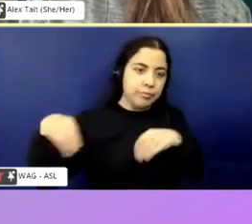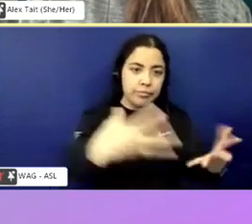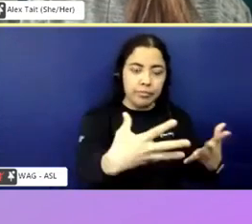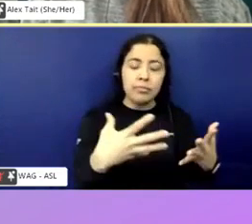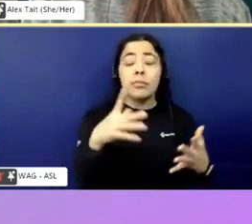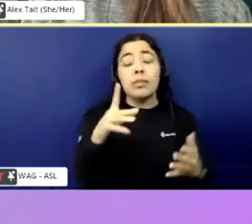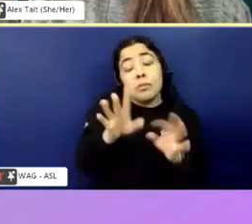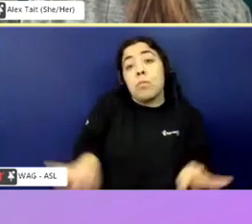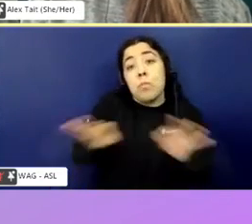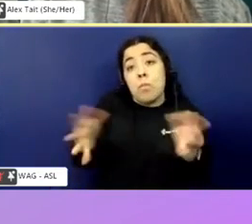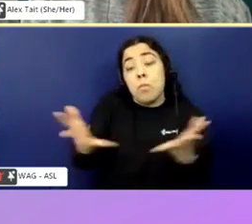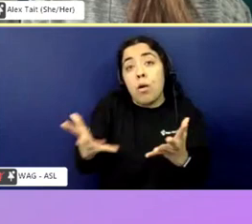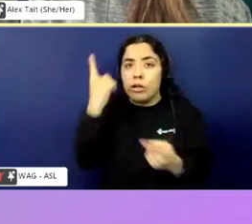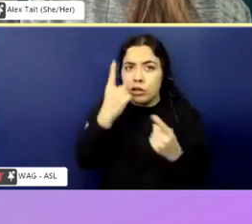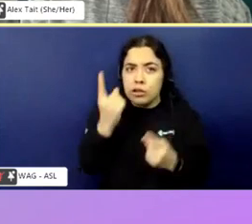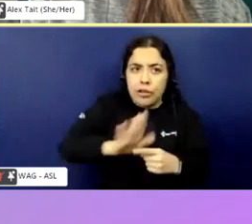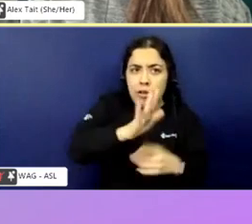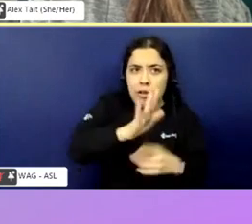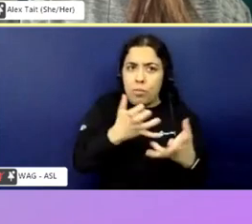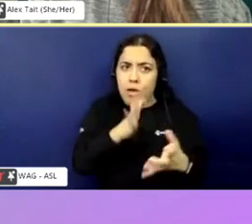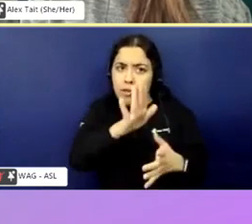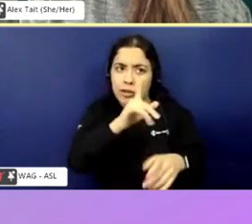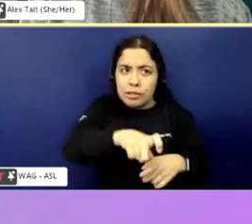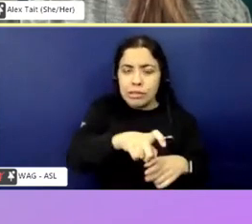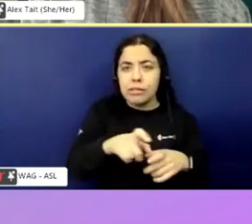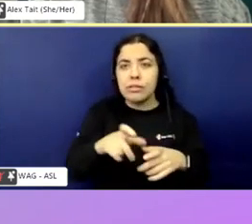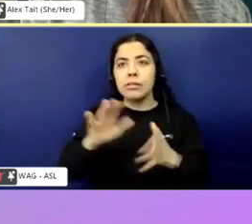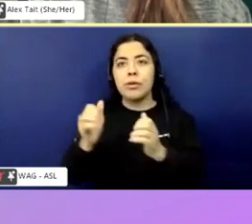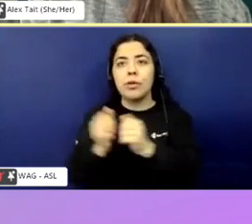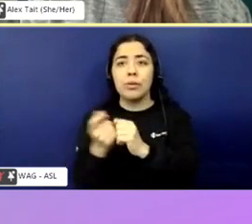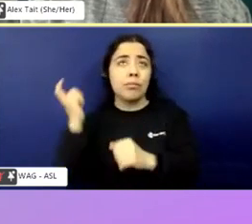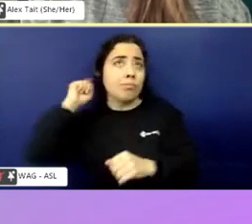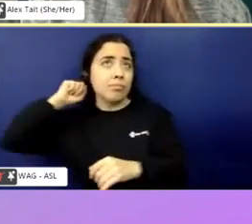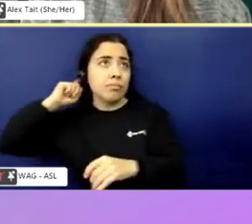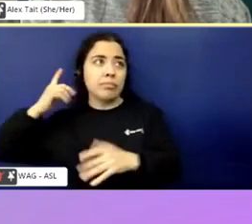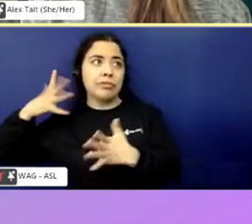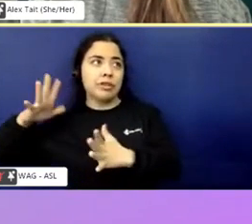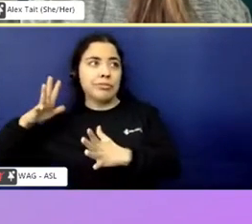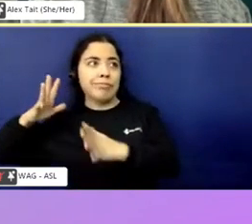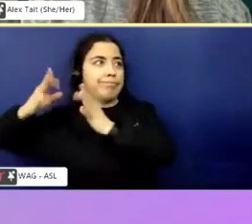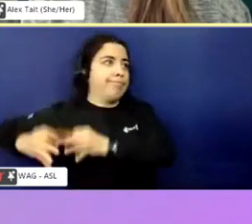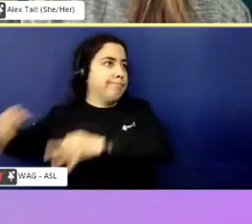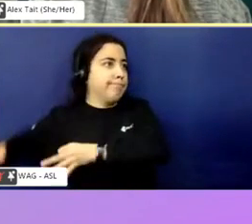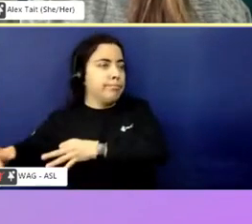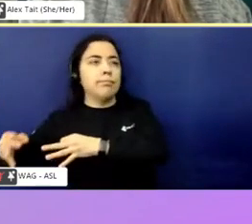and need. First and foremost, it is important to take stock of what seniors actually want